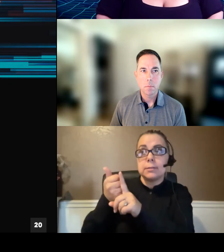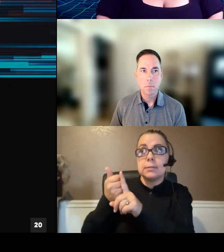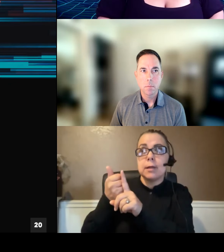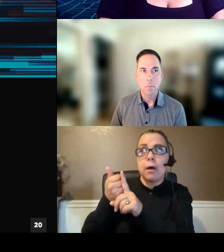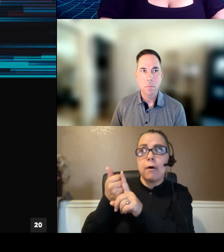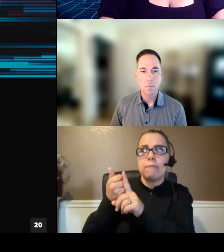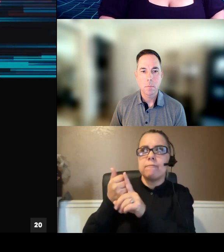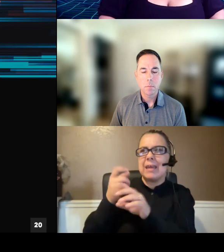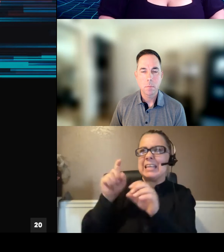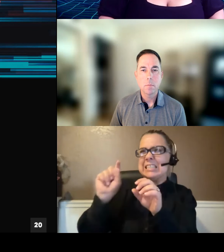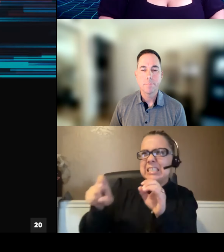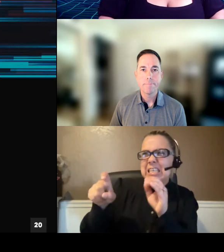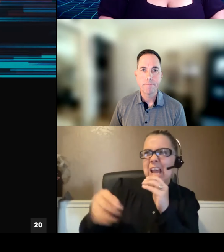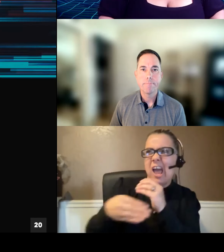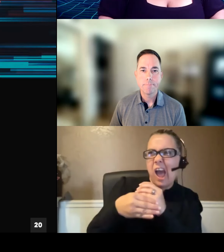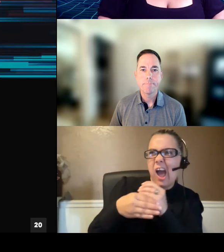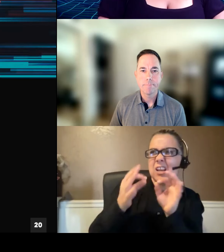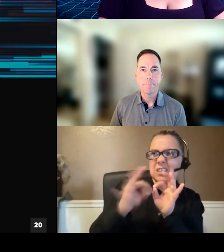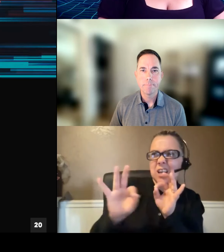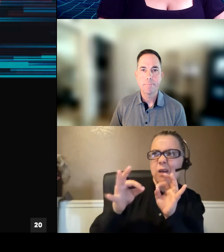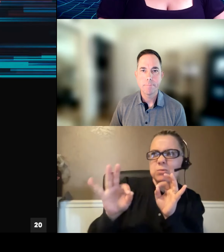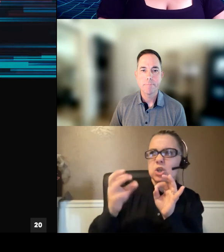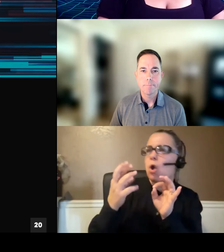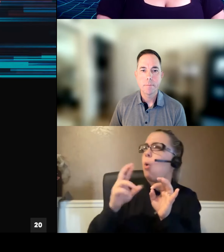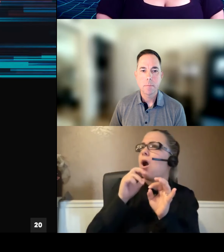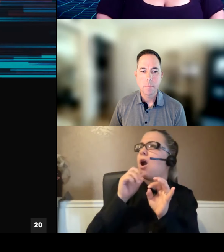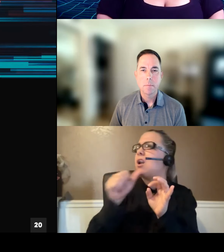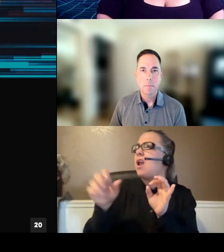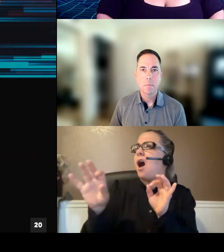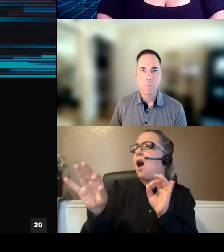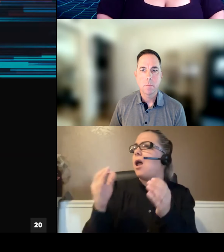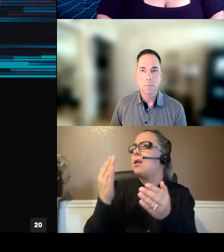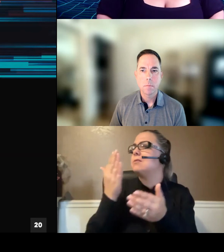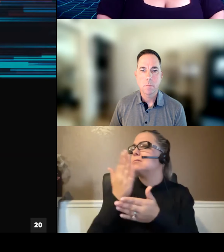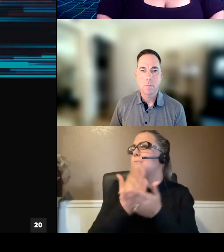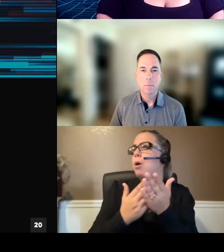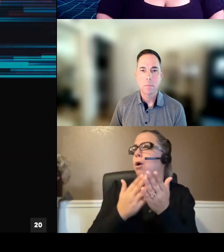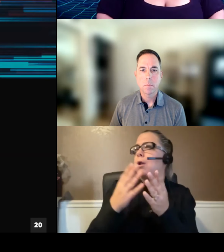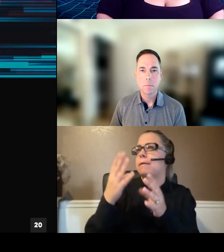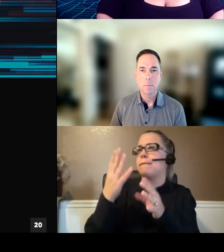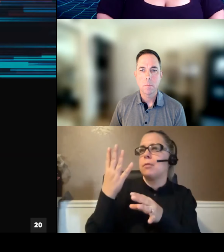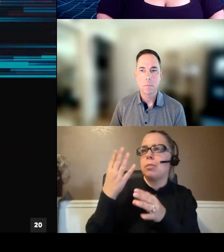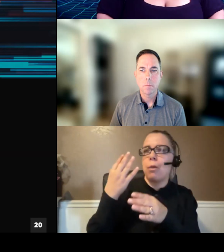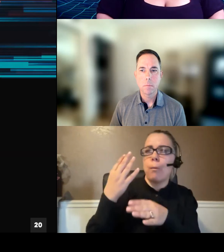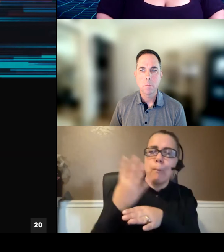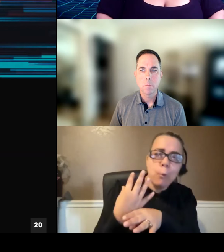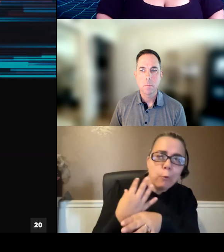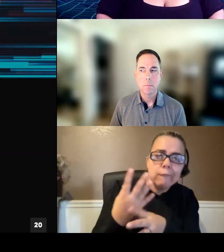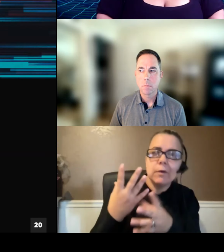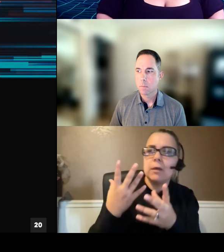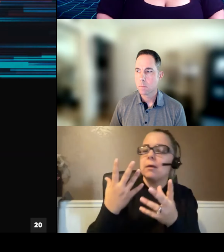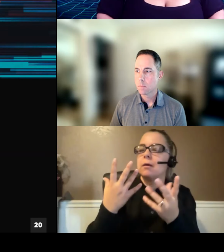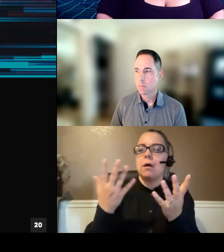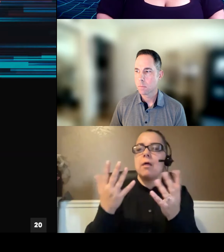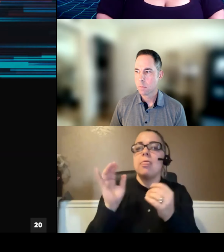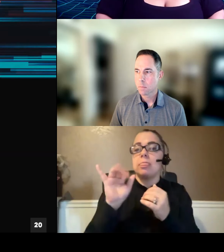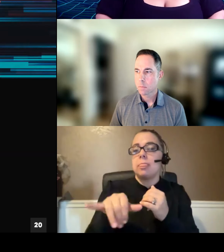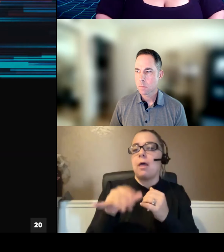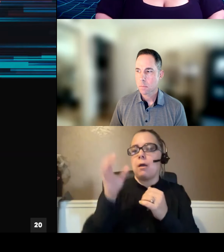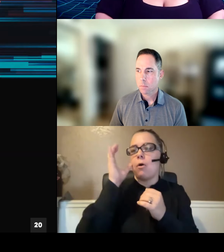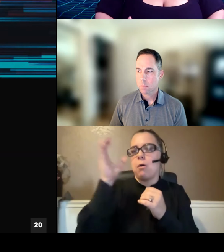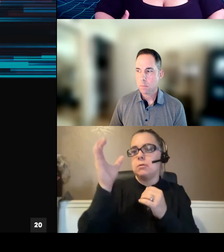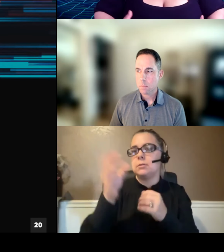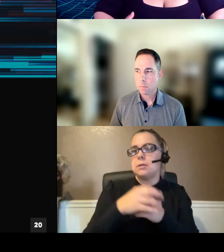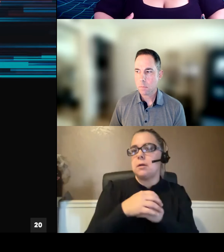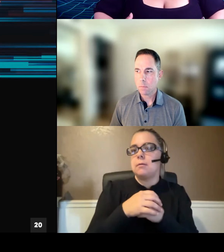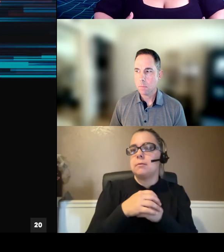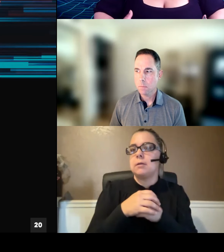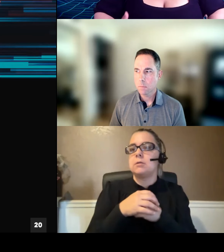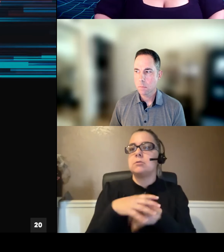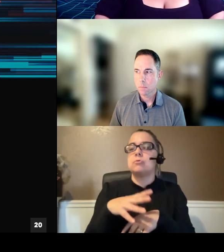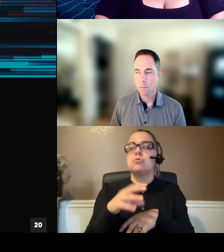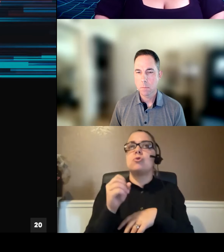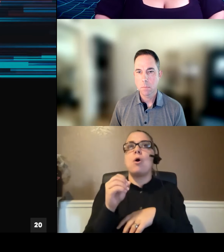when it is a bell on a bicycle. And so you will get more where the actual vocal, someone talking,